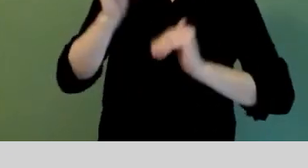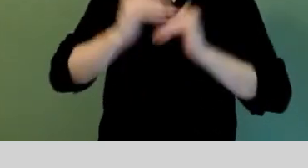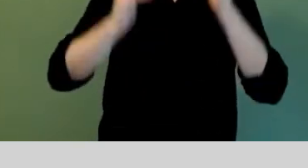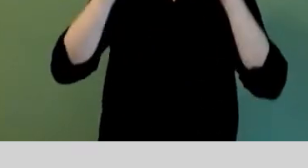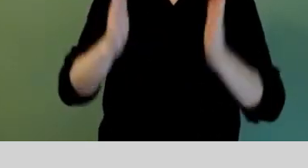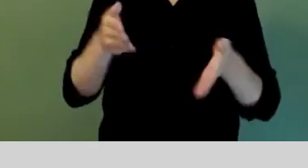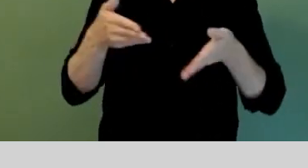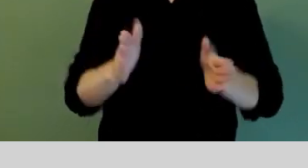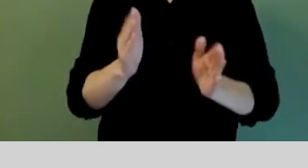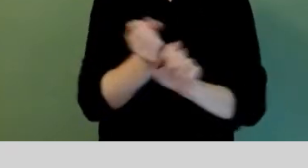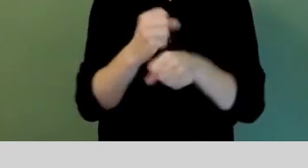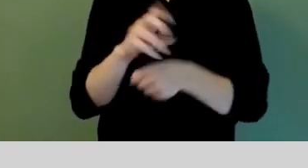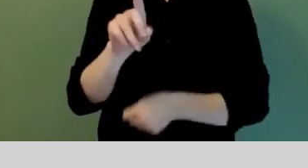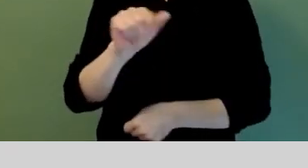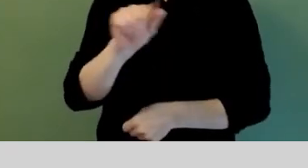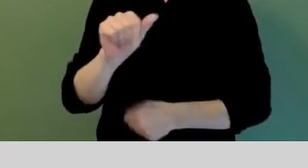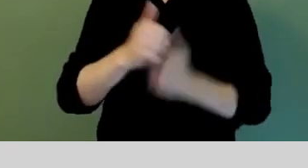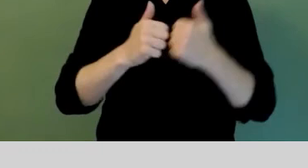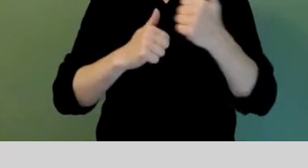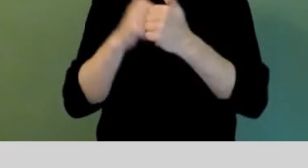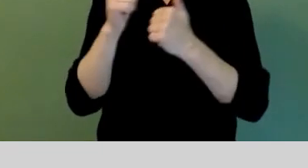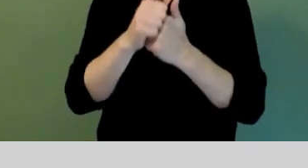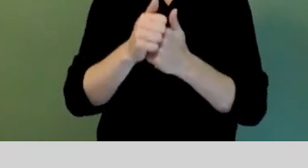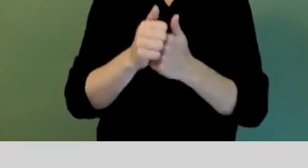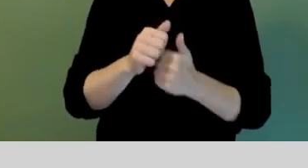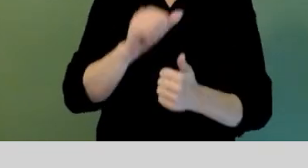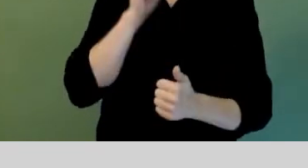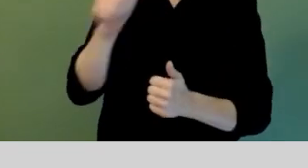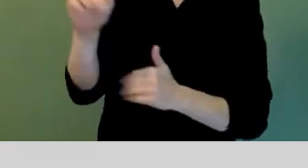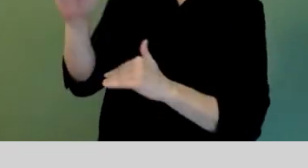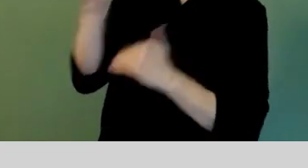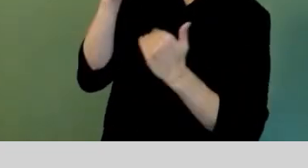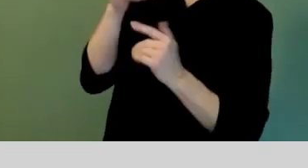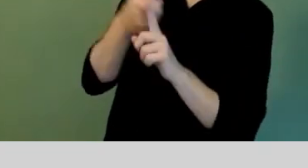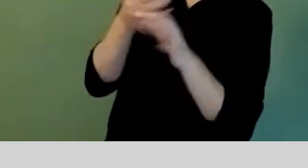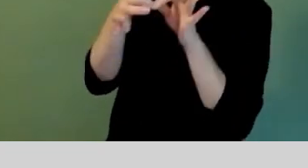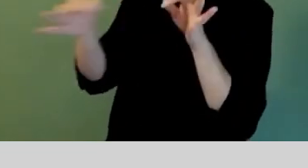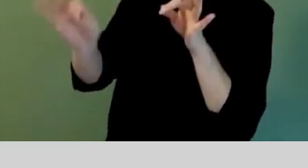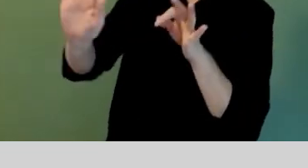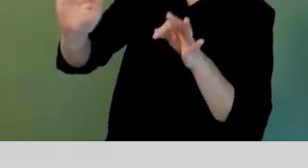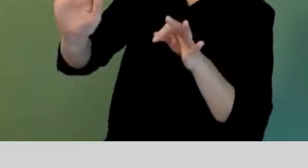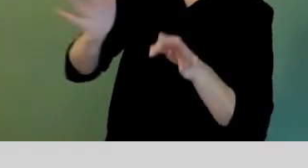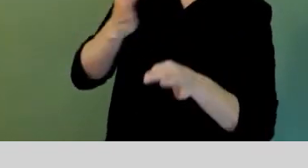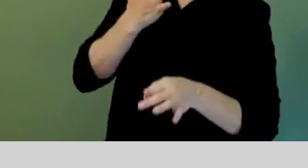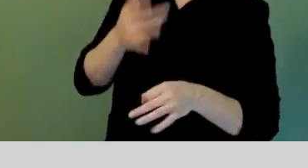in a way that isn't restricted to what the language provides. But in its usual form, there's a lot of repetition